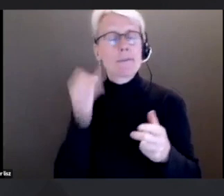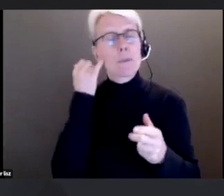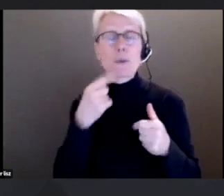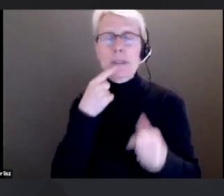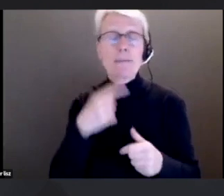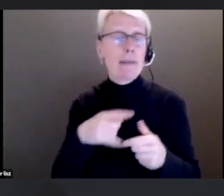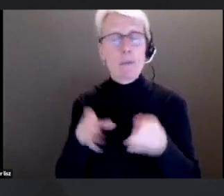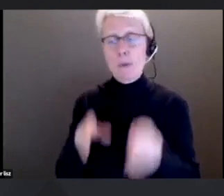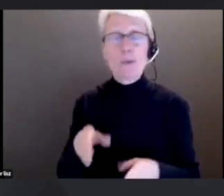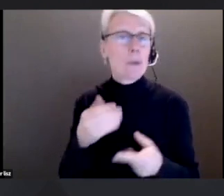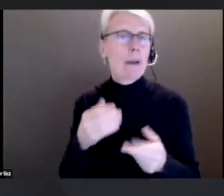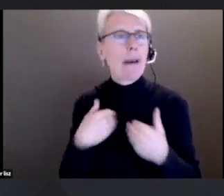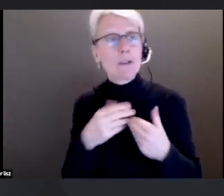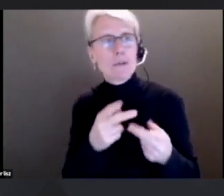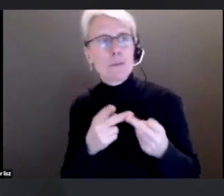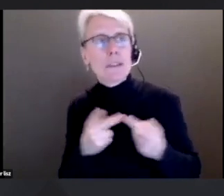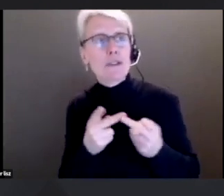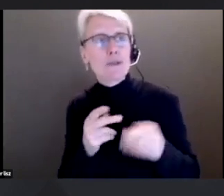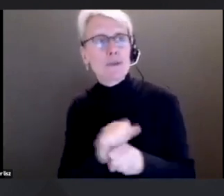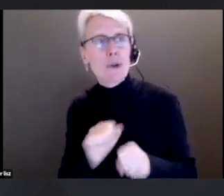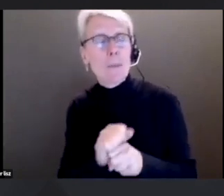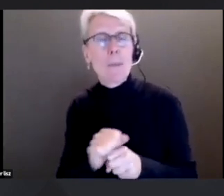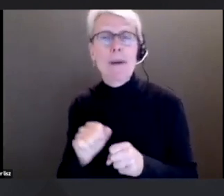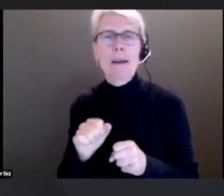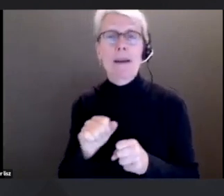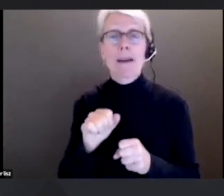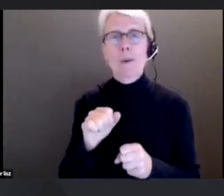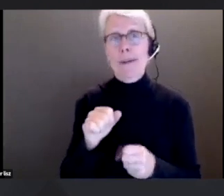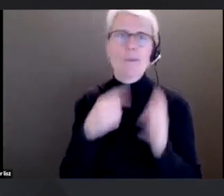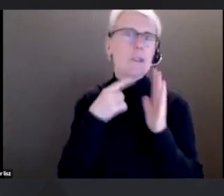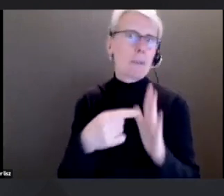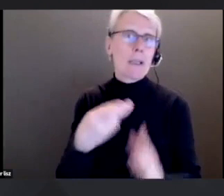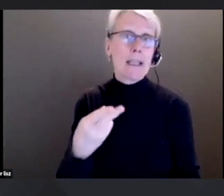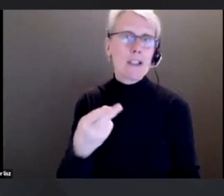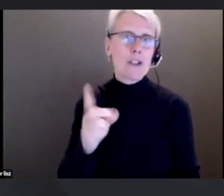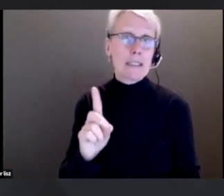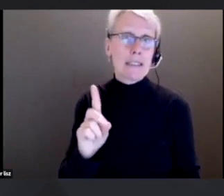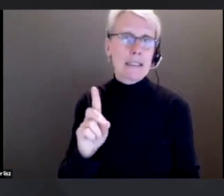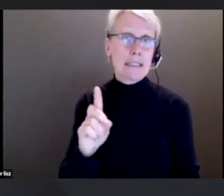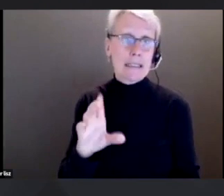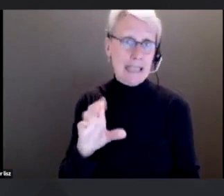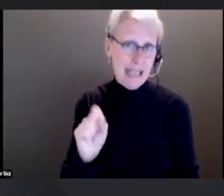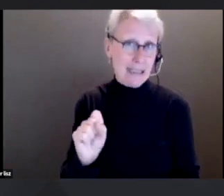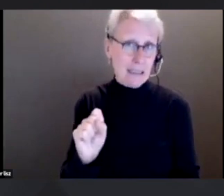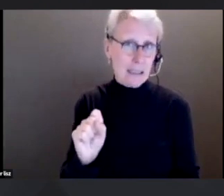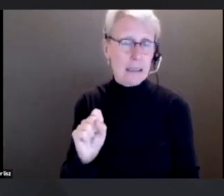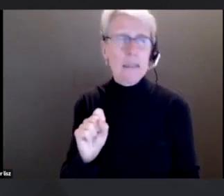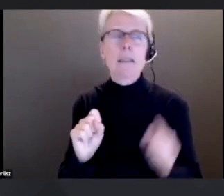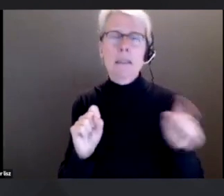we really work hard to try and find the right fit. We've definitely had some people, again, in a grocery store, we've got a lot of people coming through,